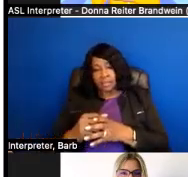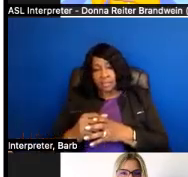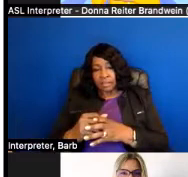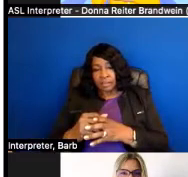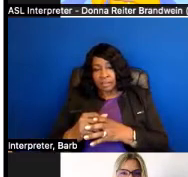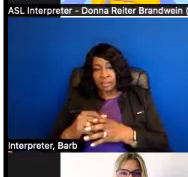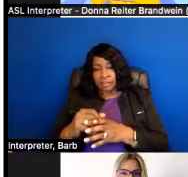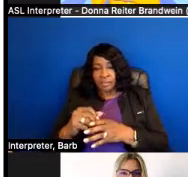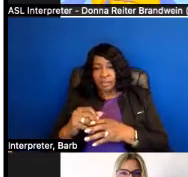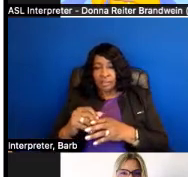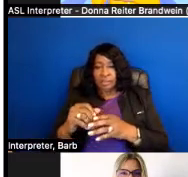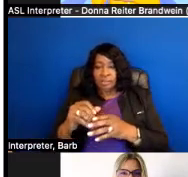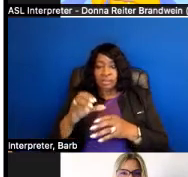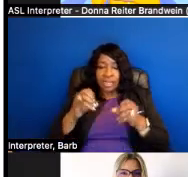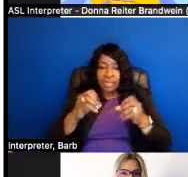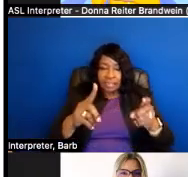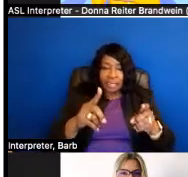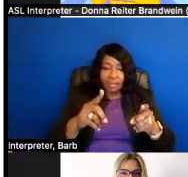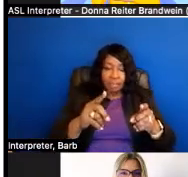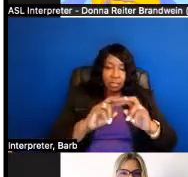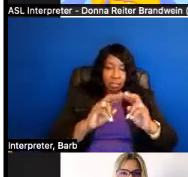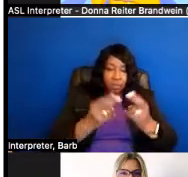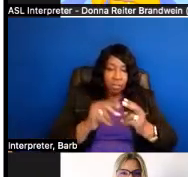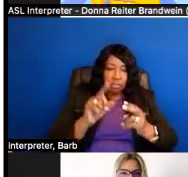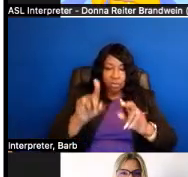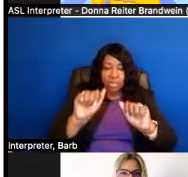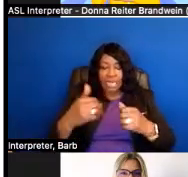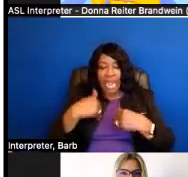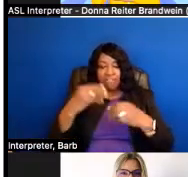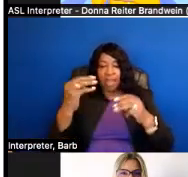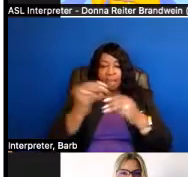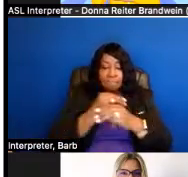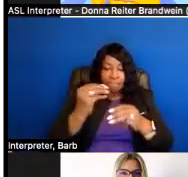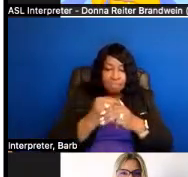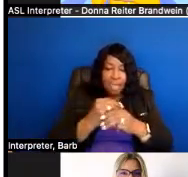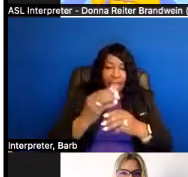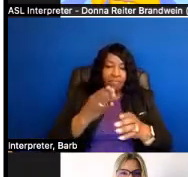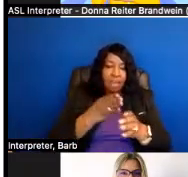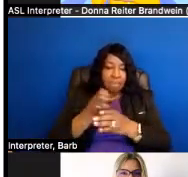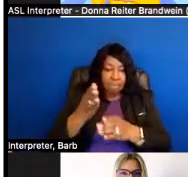You could have a physics major, you could have a math major, you could have an English major all in the same room.